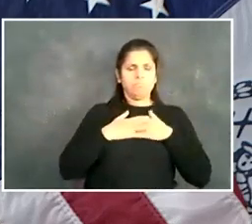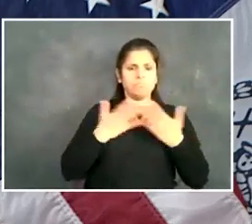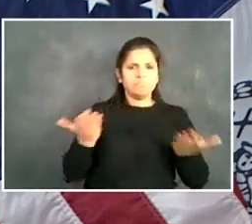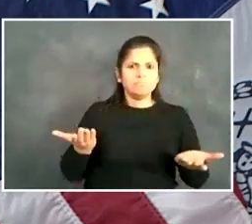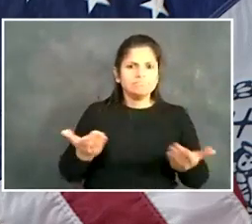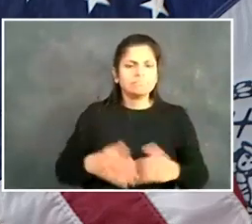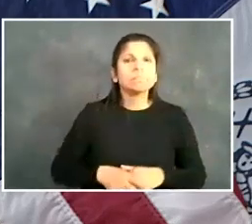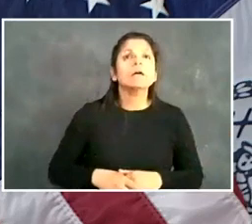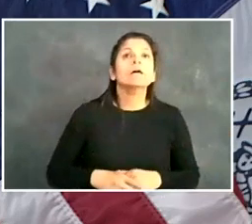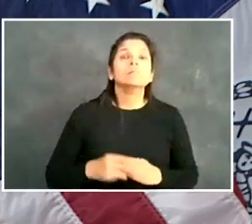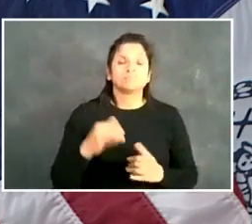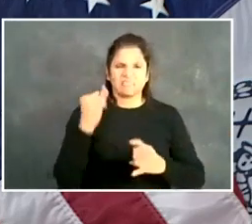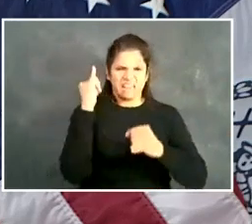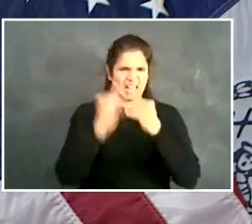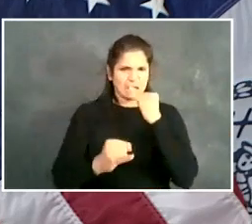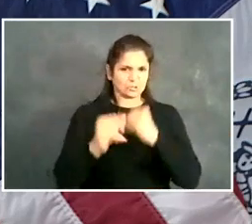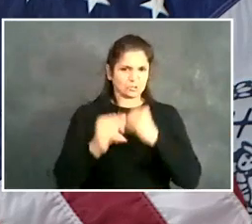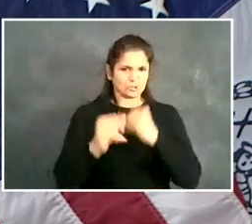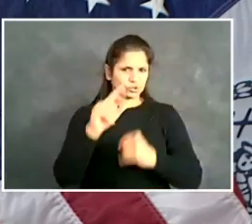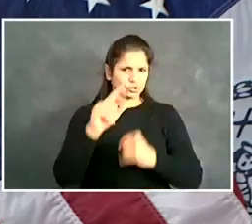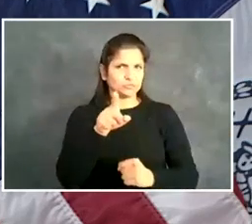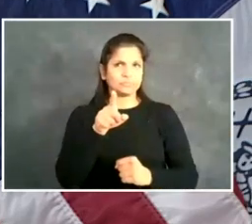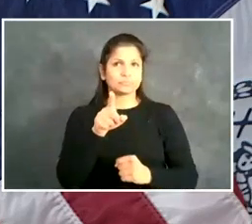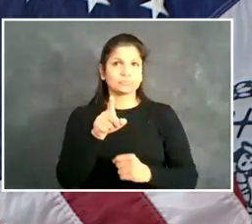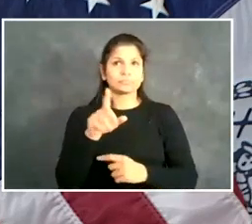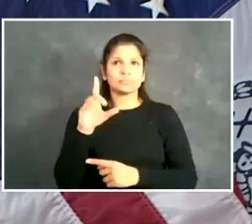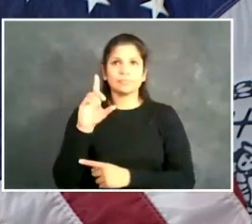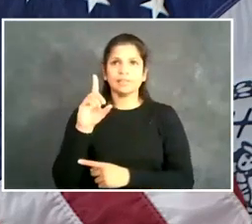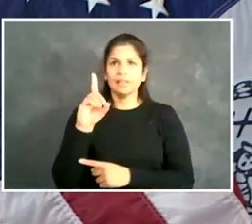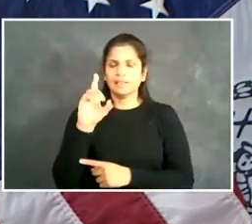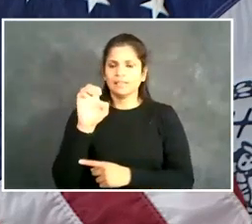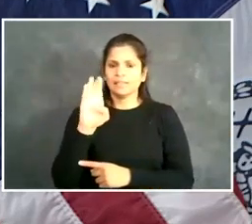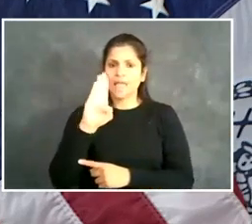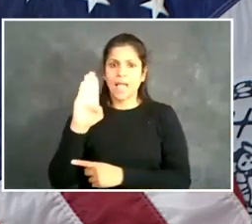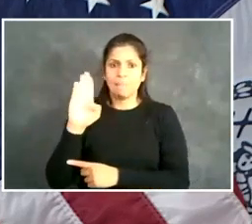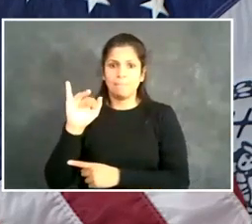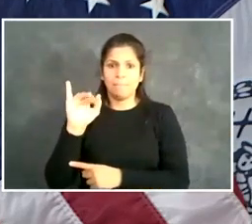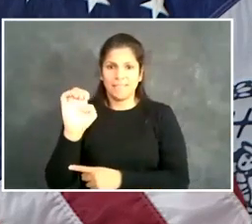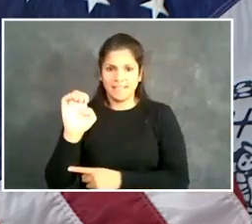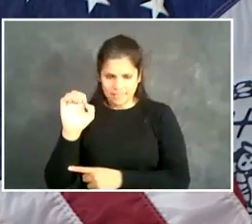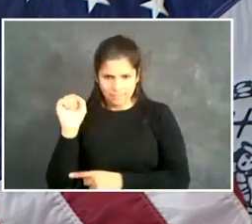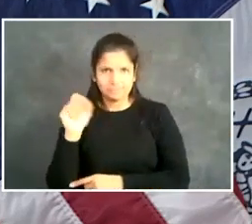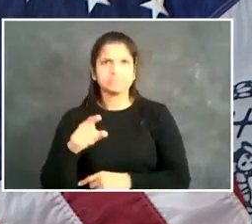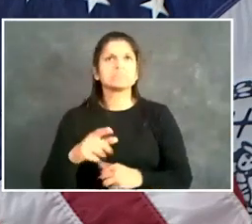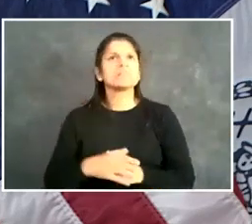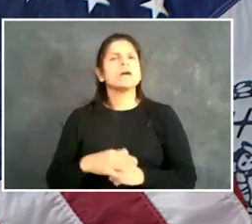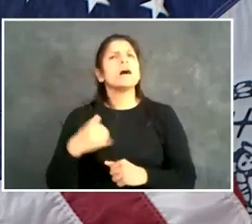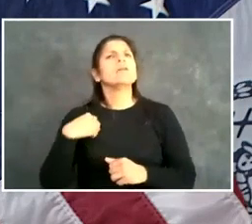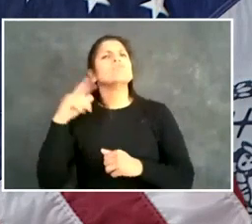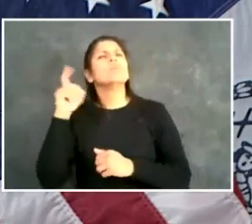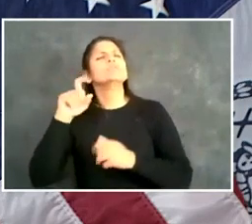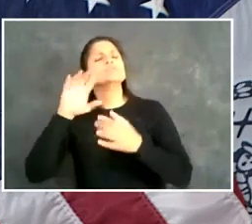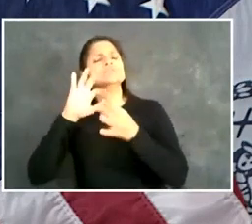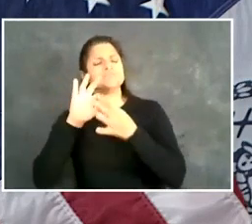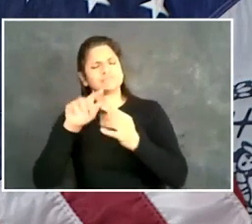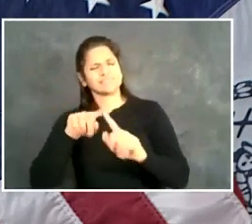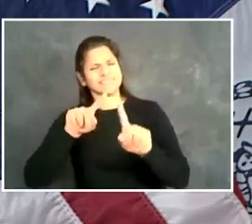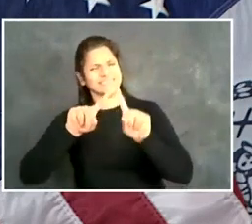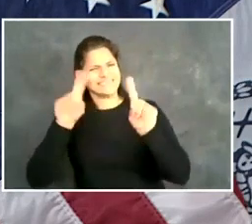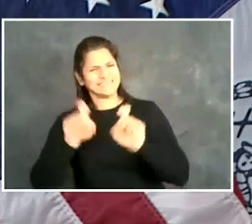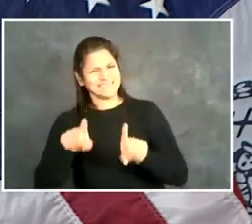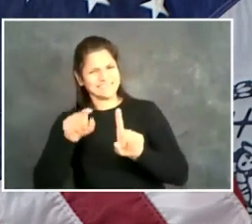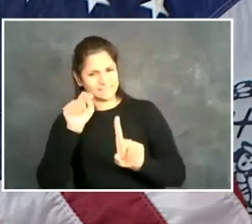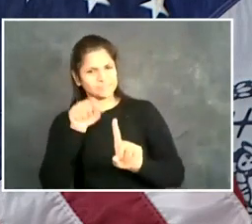EVERYONE.